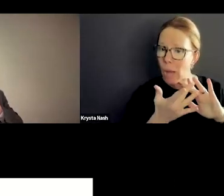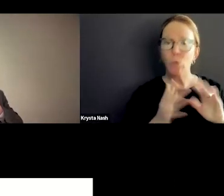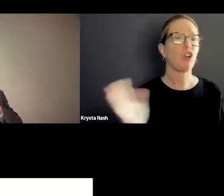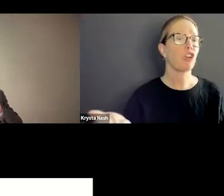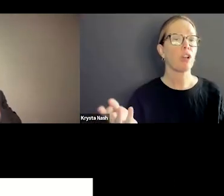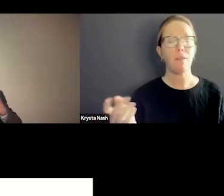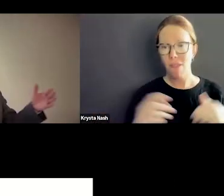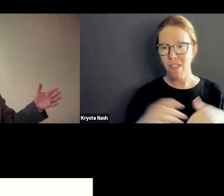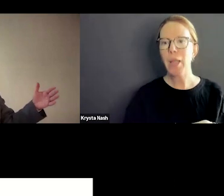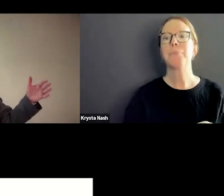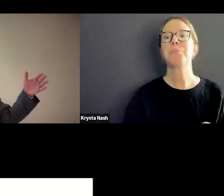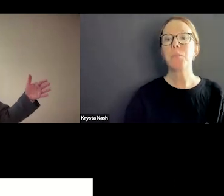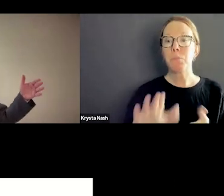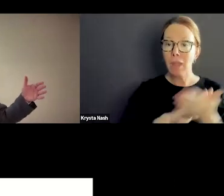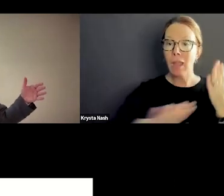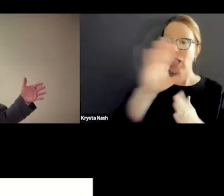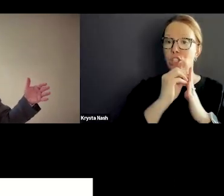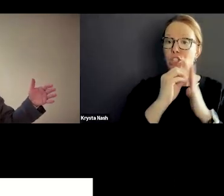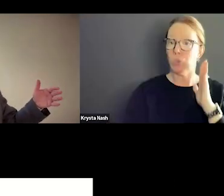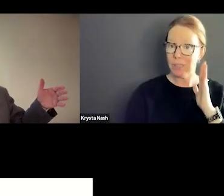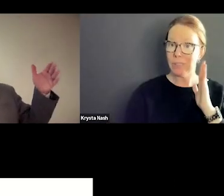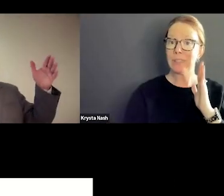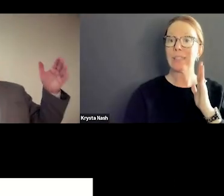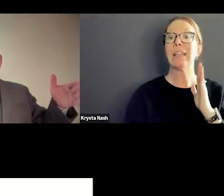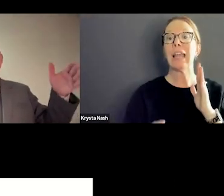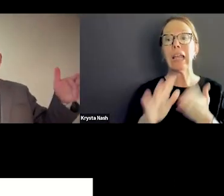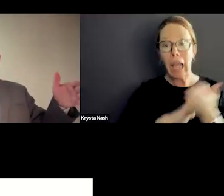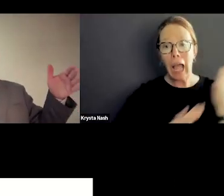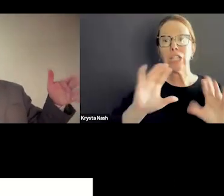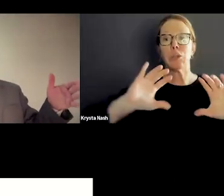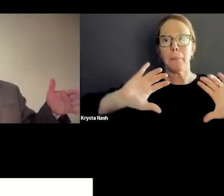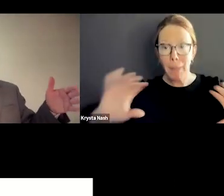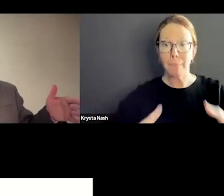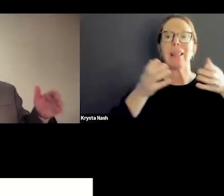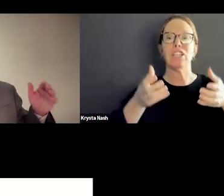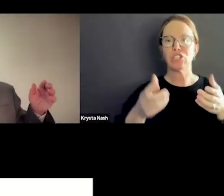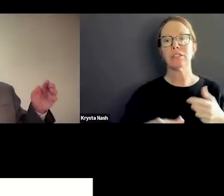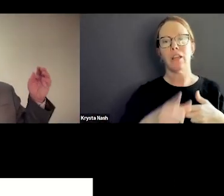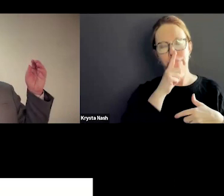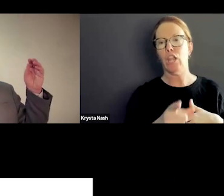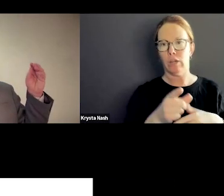And I will say college students are and college populations are really prevalent in most of these. So there's actually